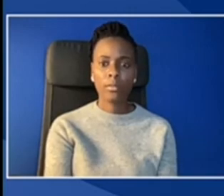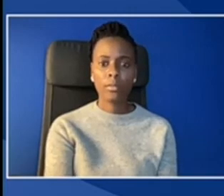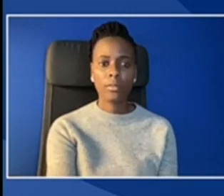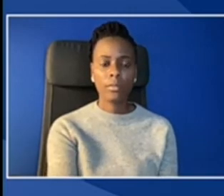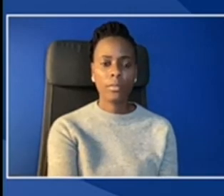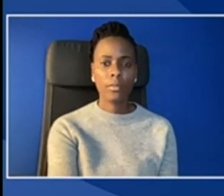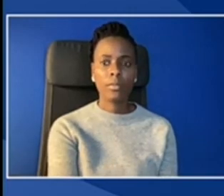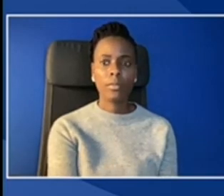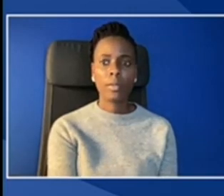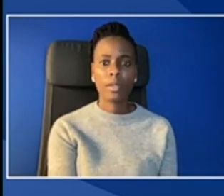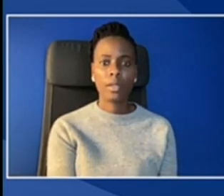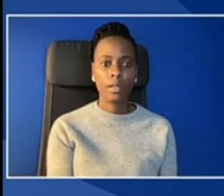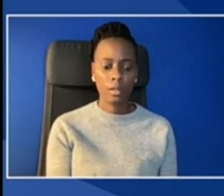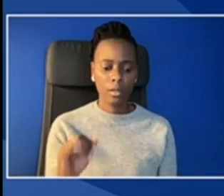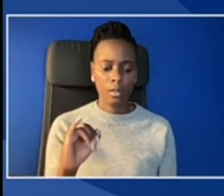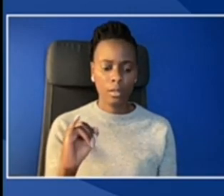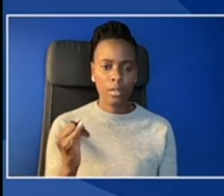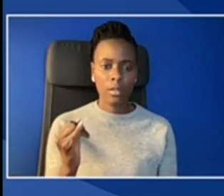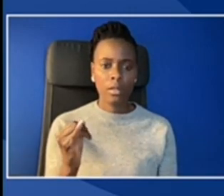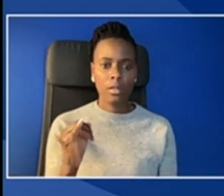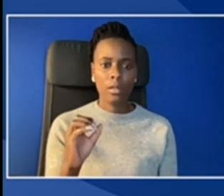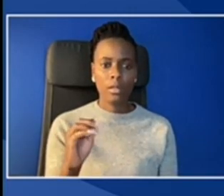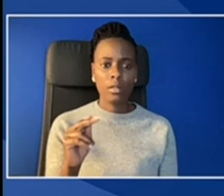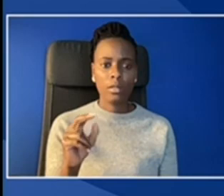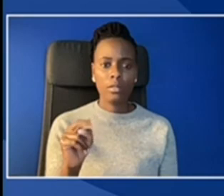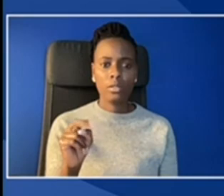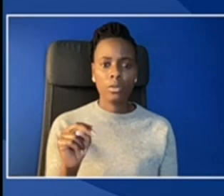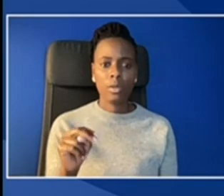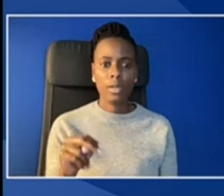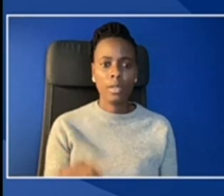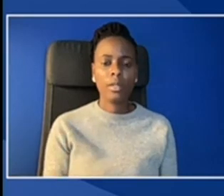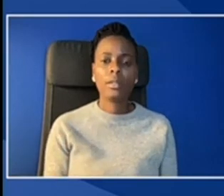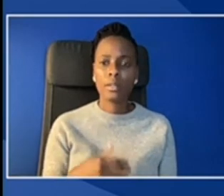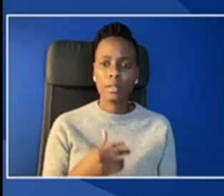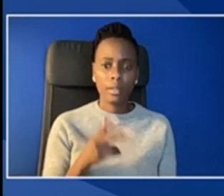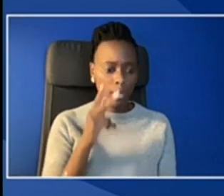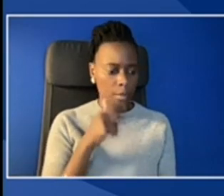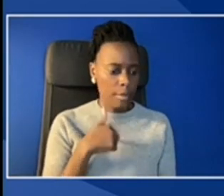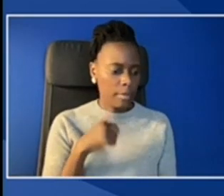Joann? Can you hear me? I can hear you. I can't see you.